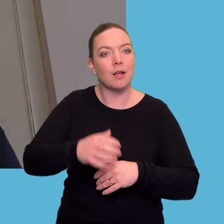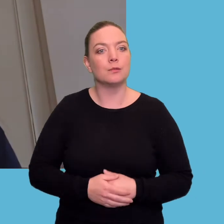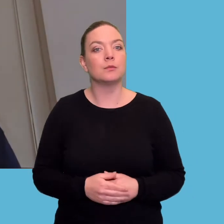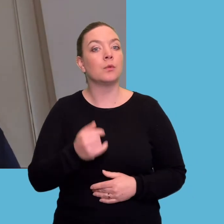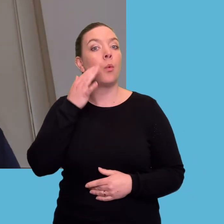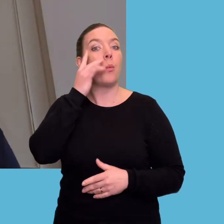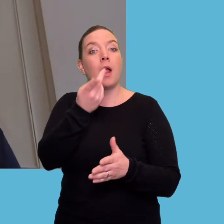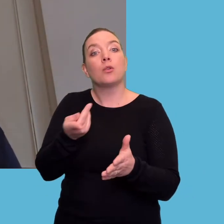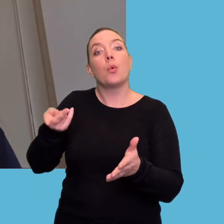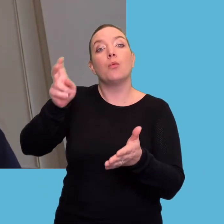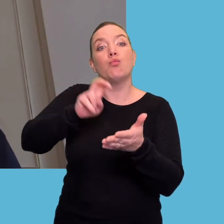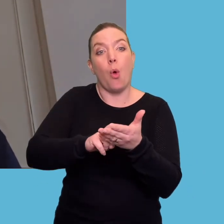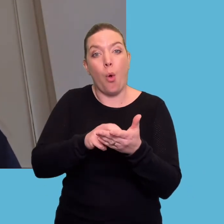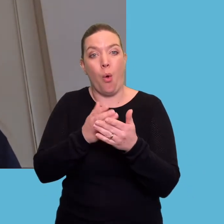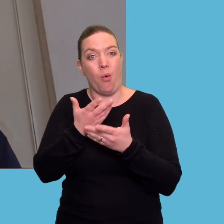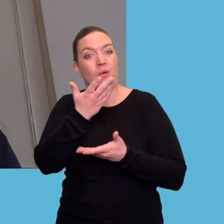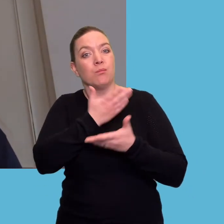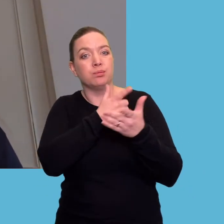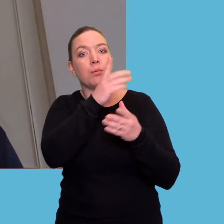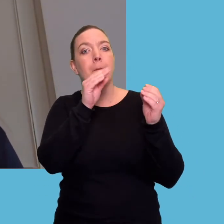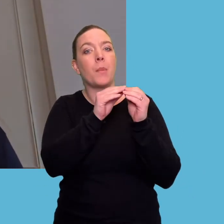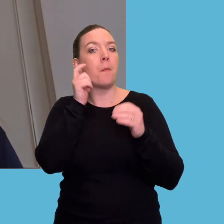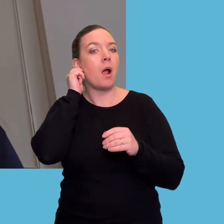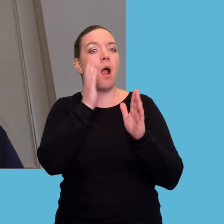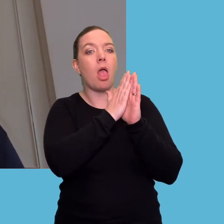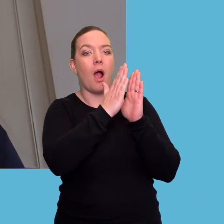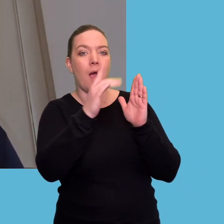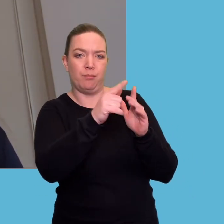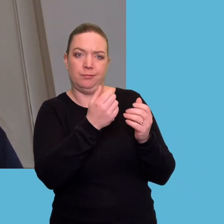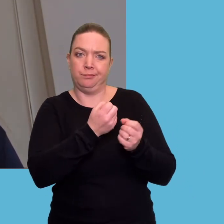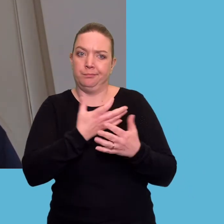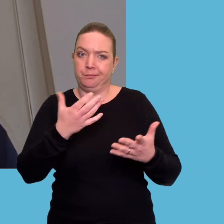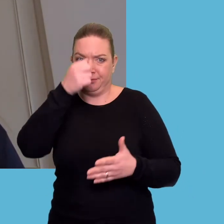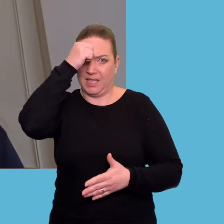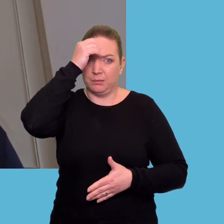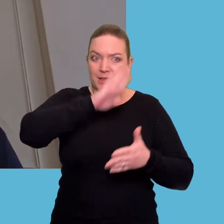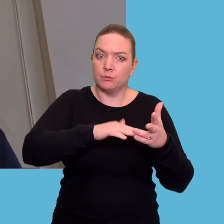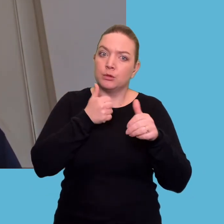study skills. Once you have enrolled, speak to the Birkbeck library staff who have a lot